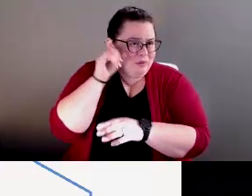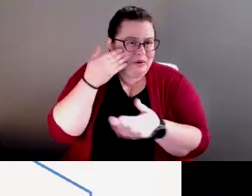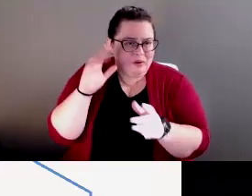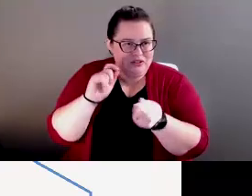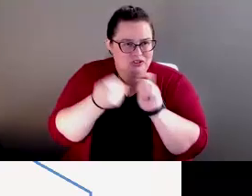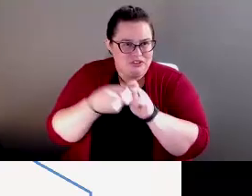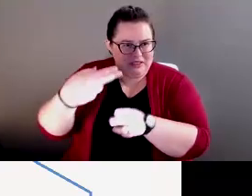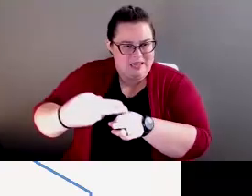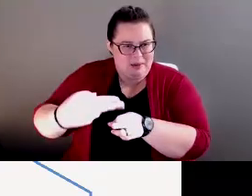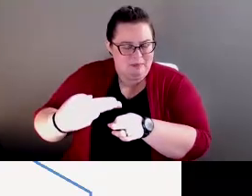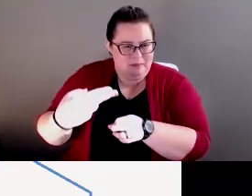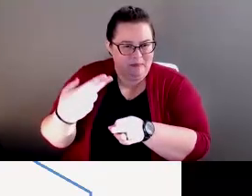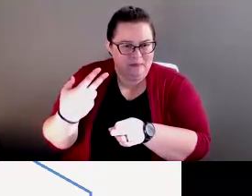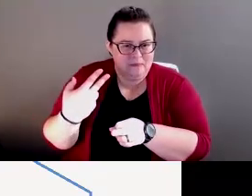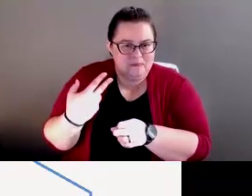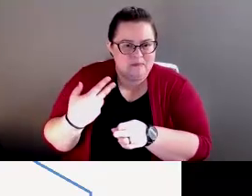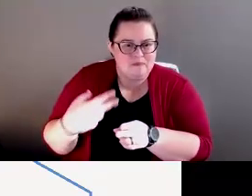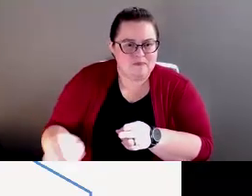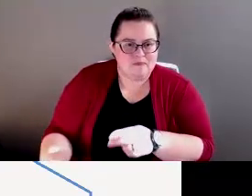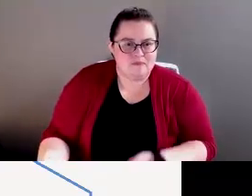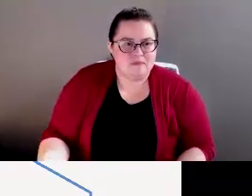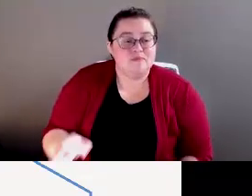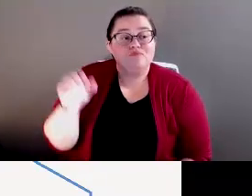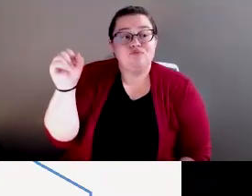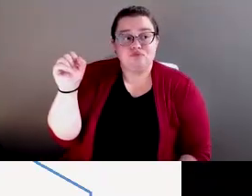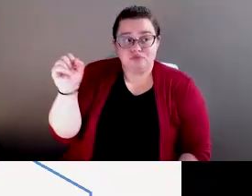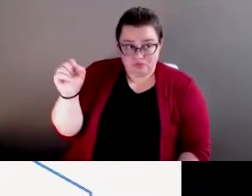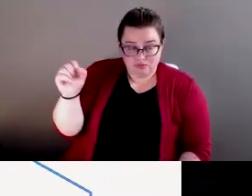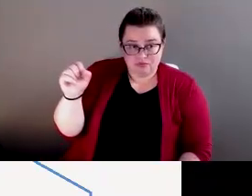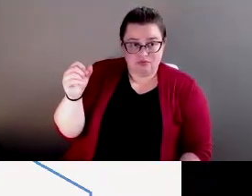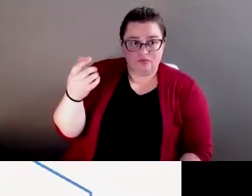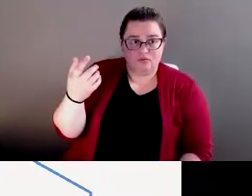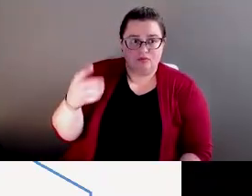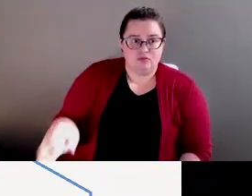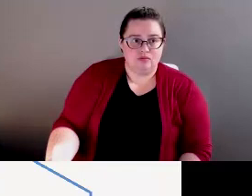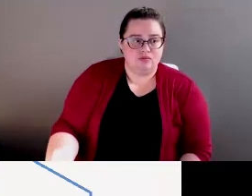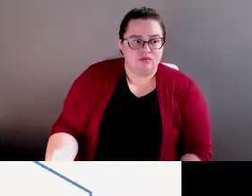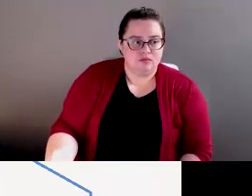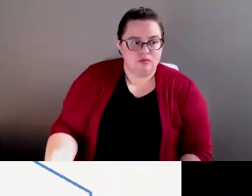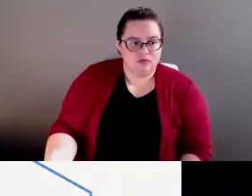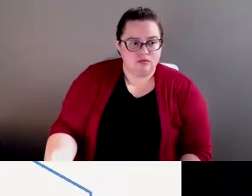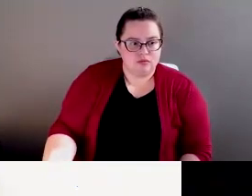Instead of a phone or something. Yes. Let me get started, and I will